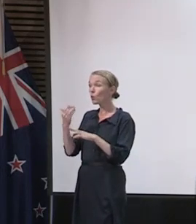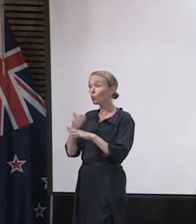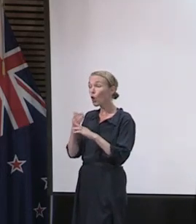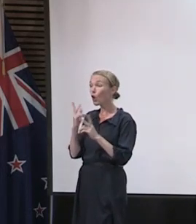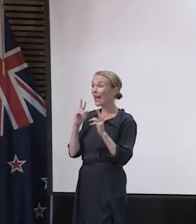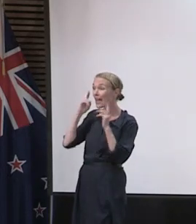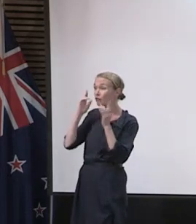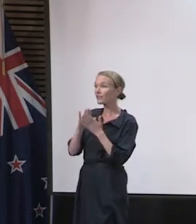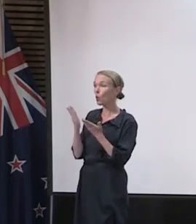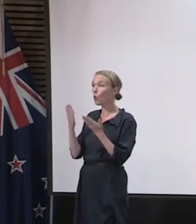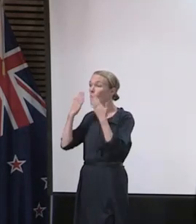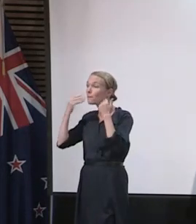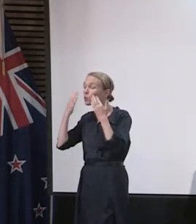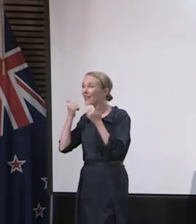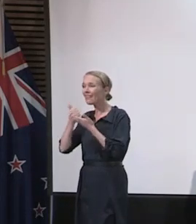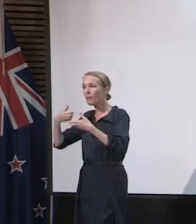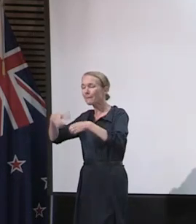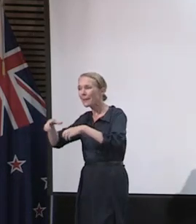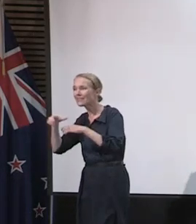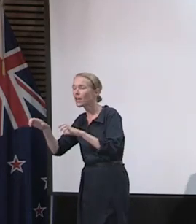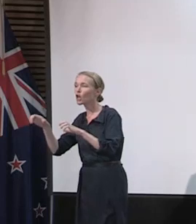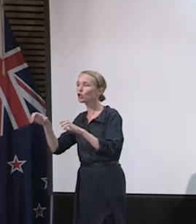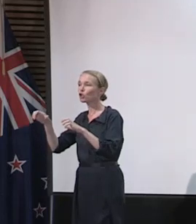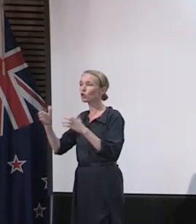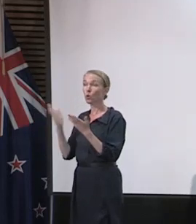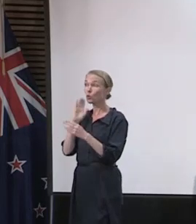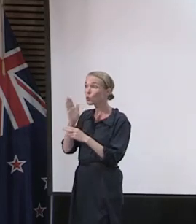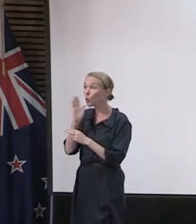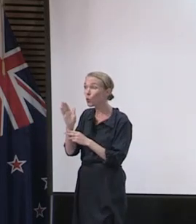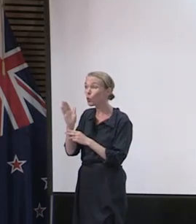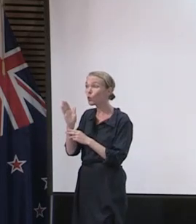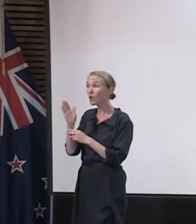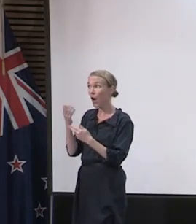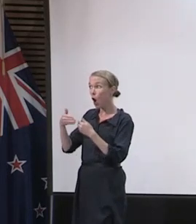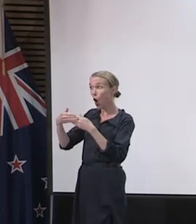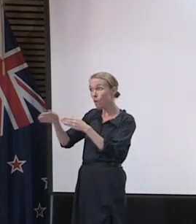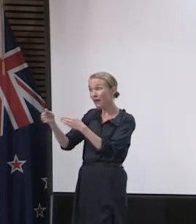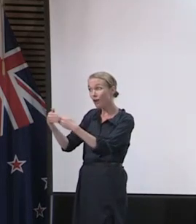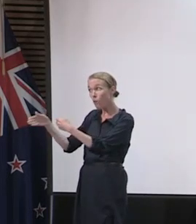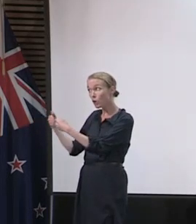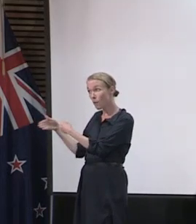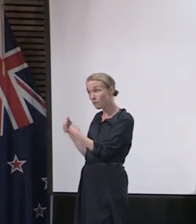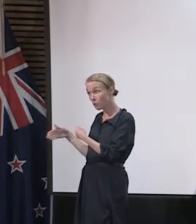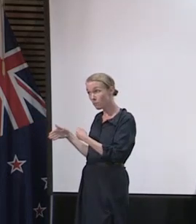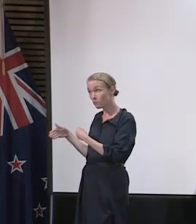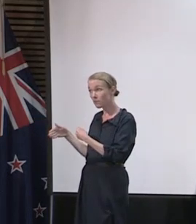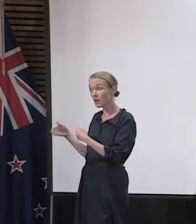here is for hairdressers, beauticians and effect - schools, whatever the setting